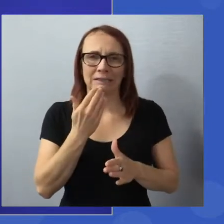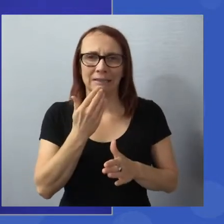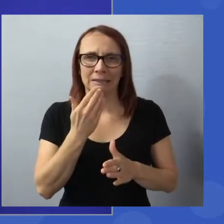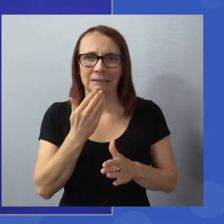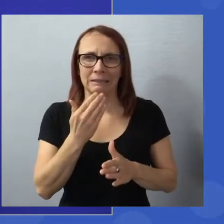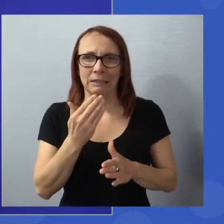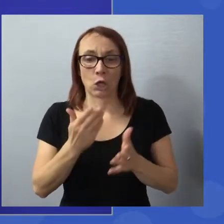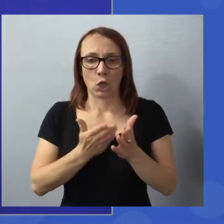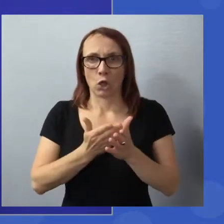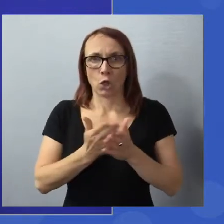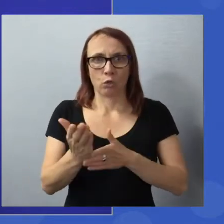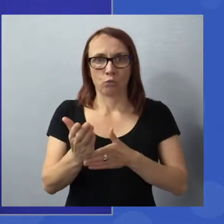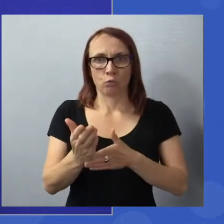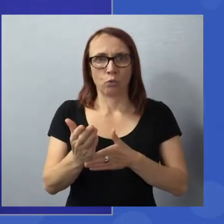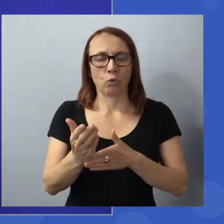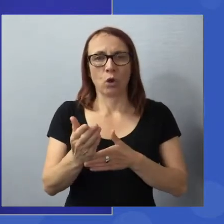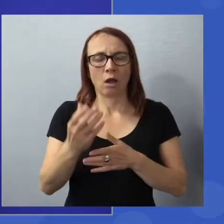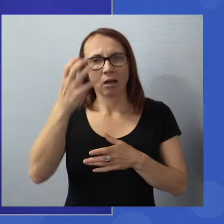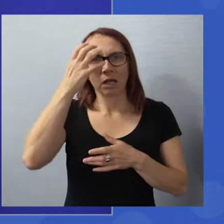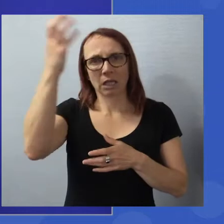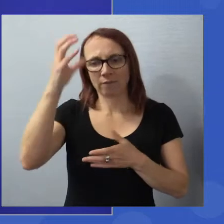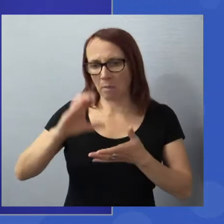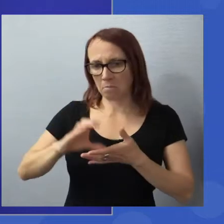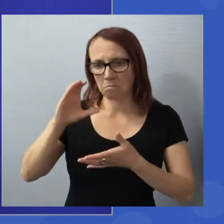government-issued the equal mortgage issue that a preferential reap to